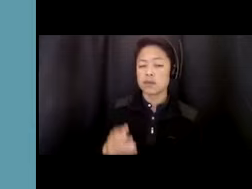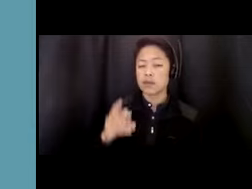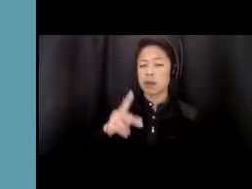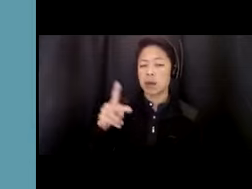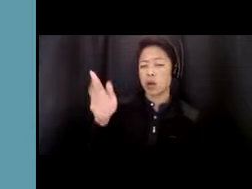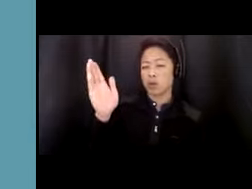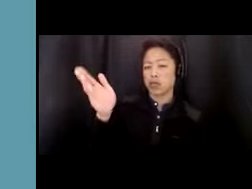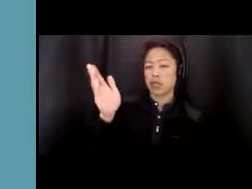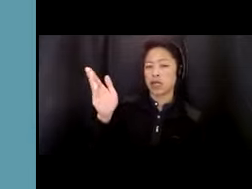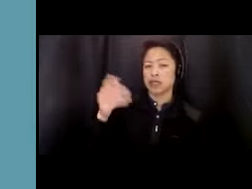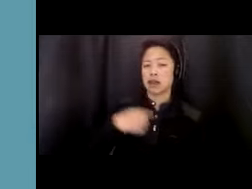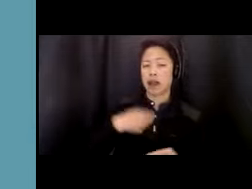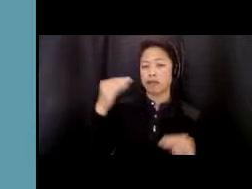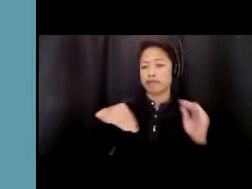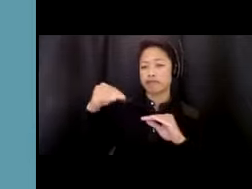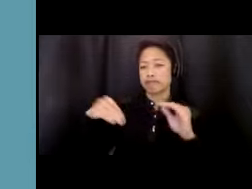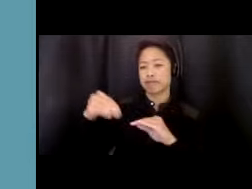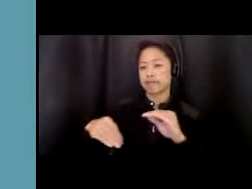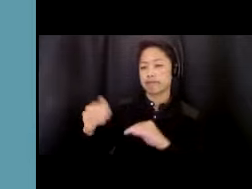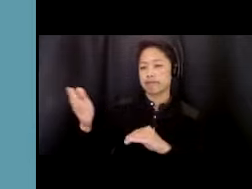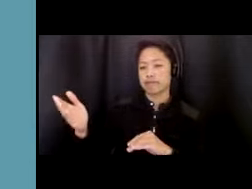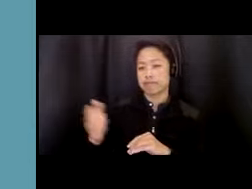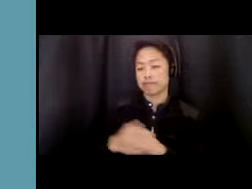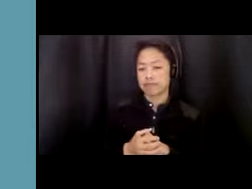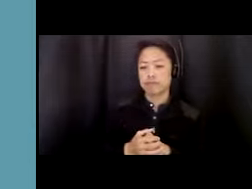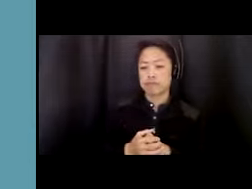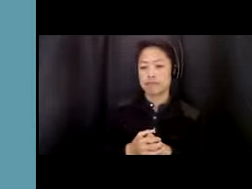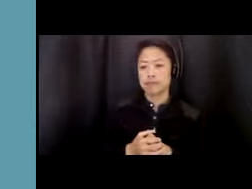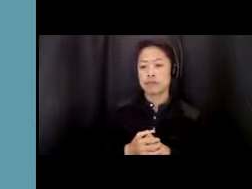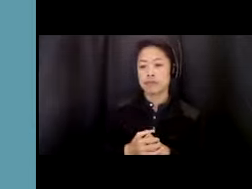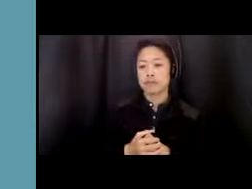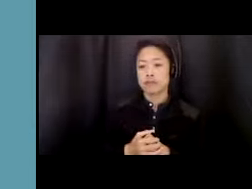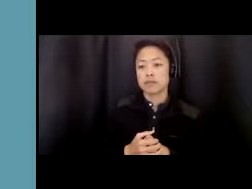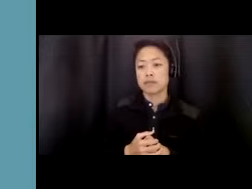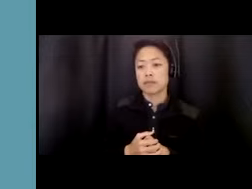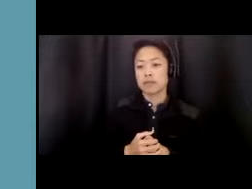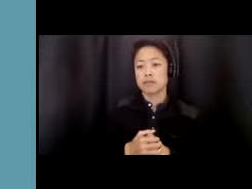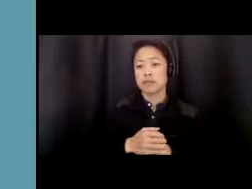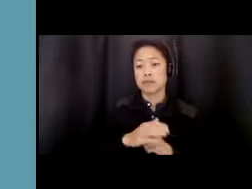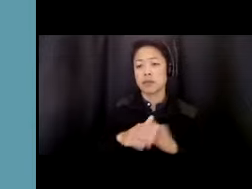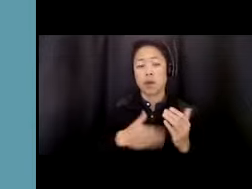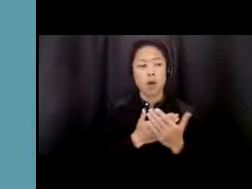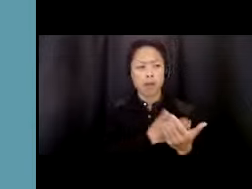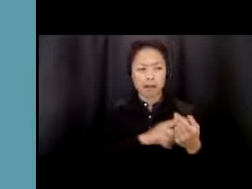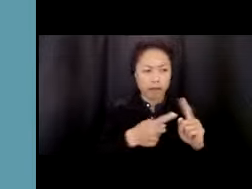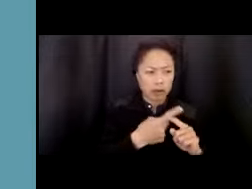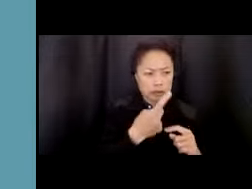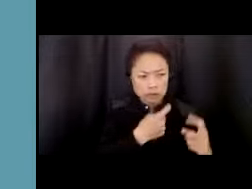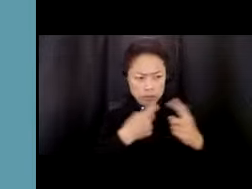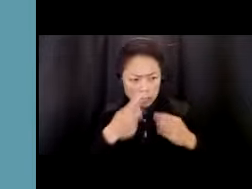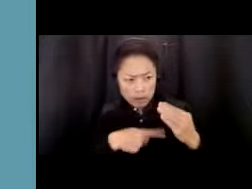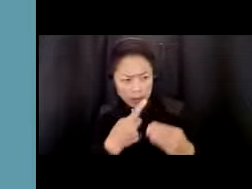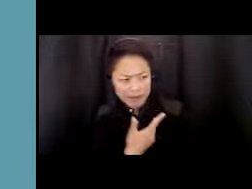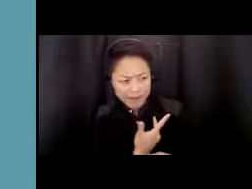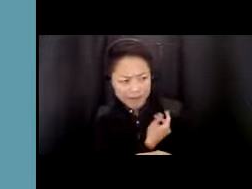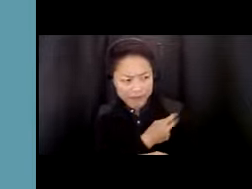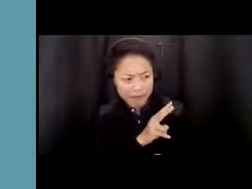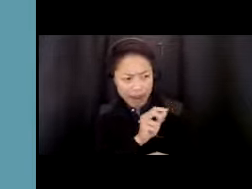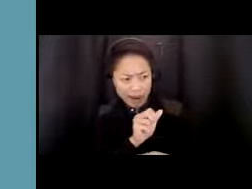because all of my friends are asking about the vaccine, who’s getting it first.